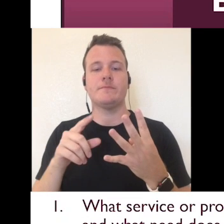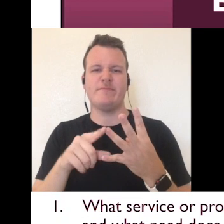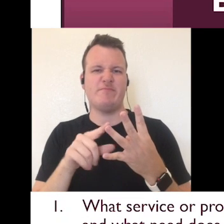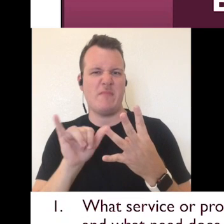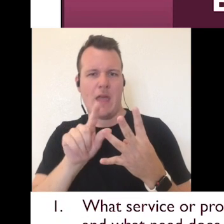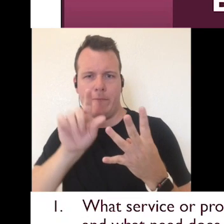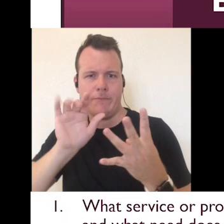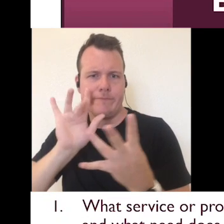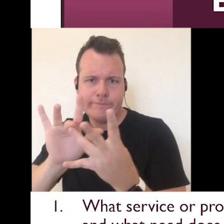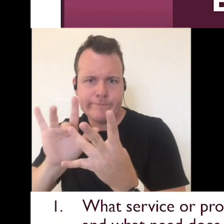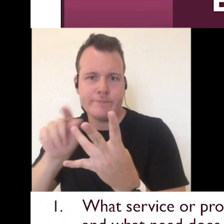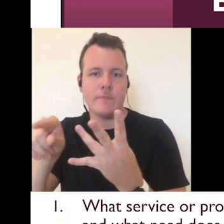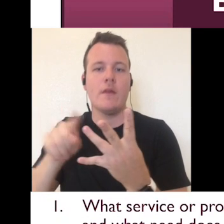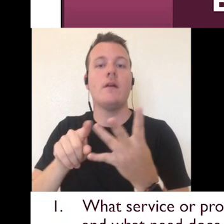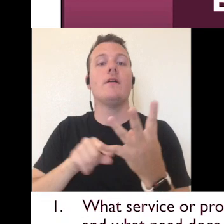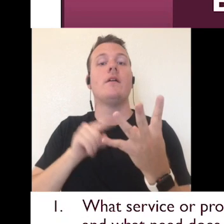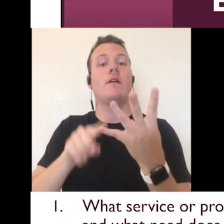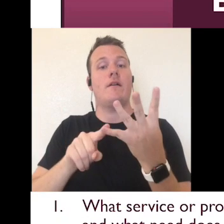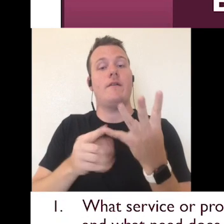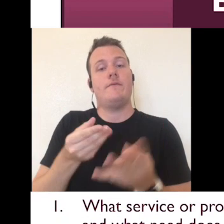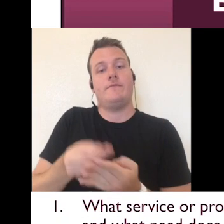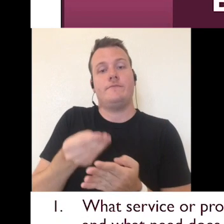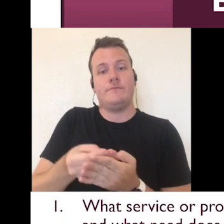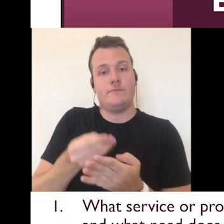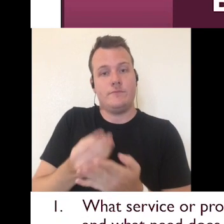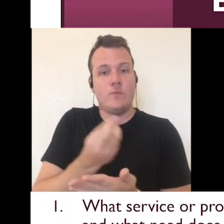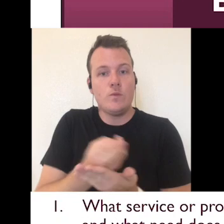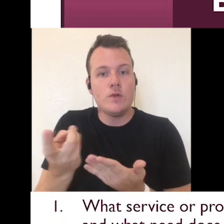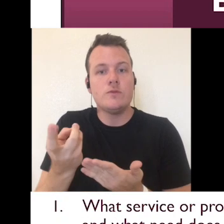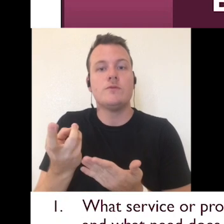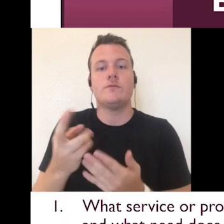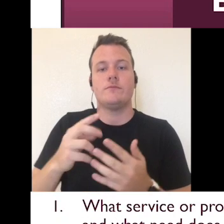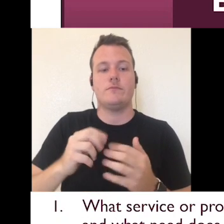And then of course the last question, and a big one, is where you going to get the